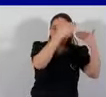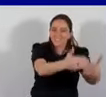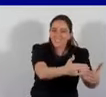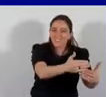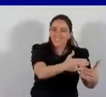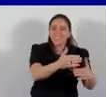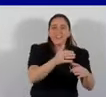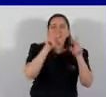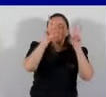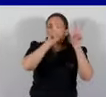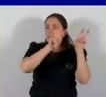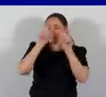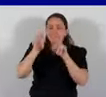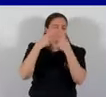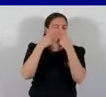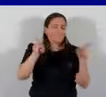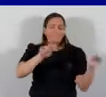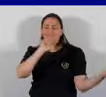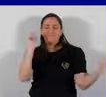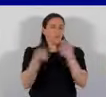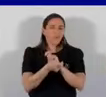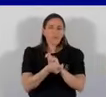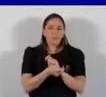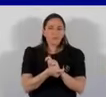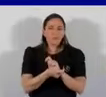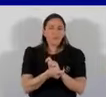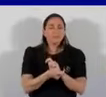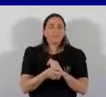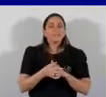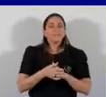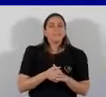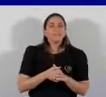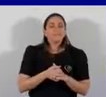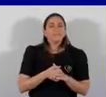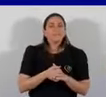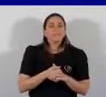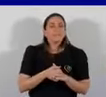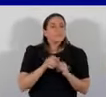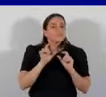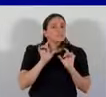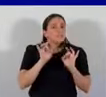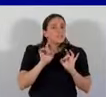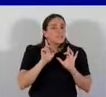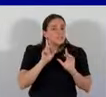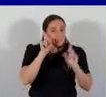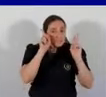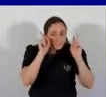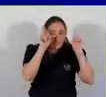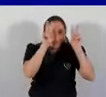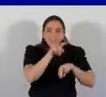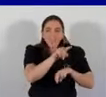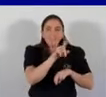Today we are basically discussing mortgages At that years, that is the paradigm shift is huge